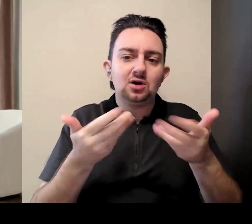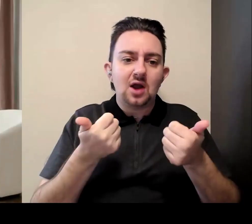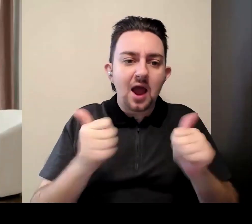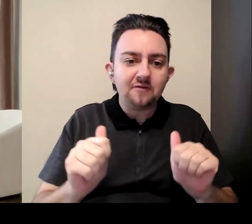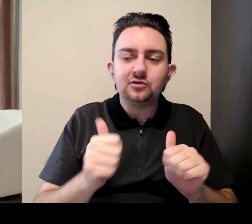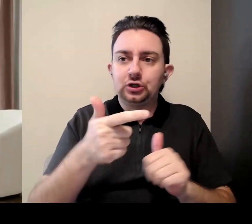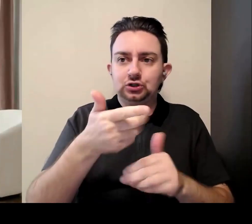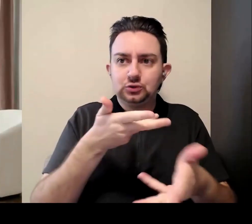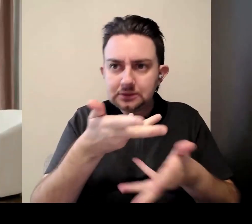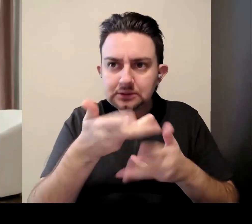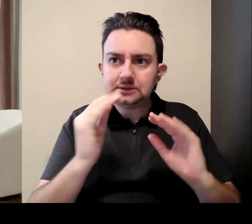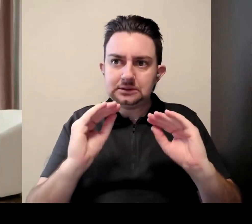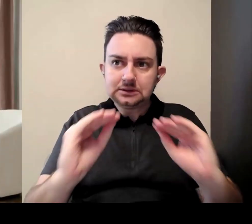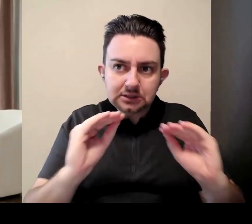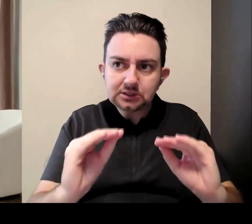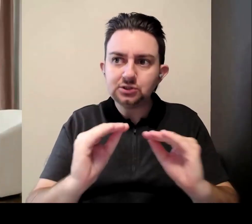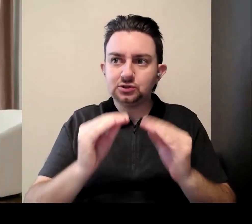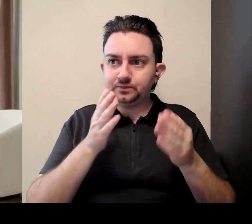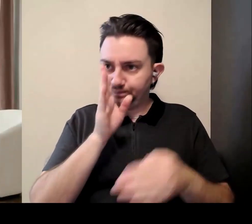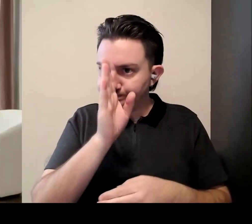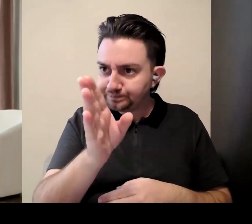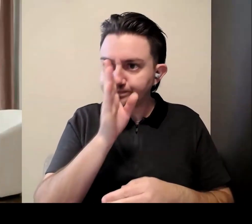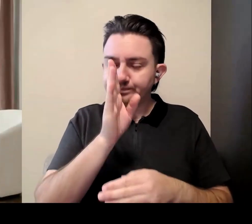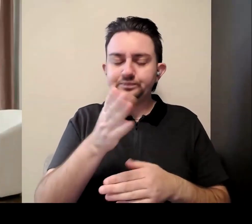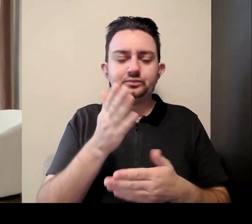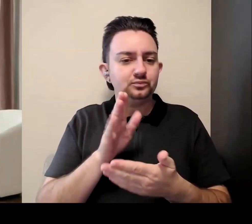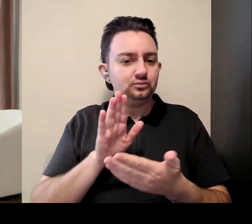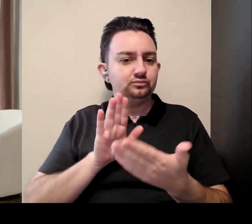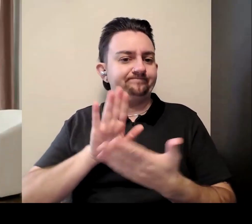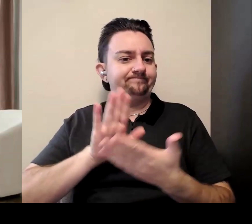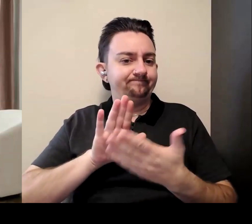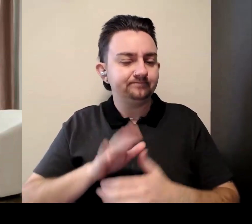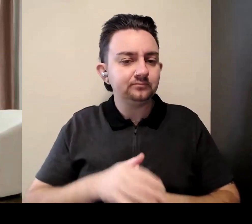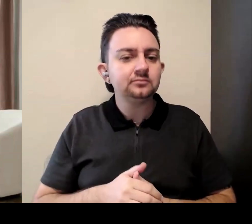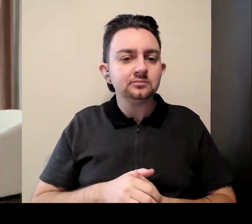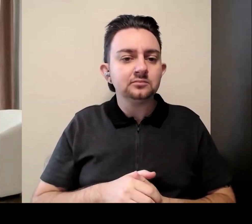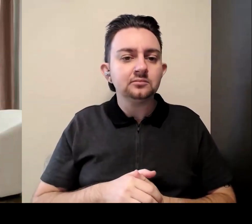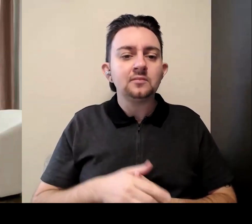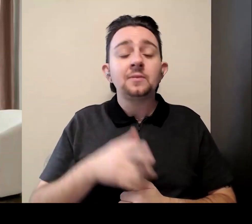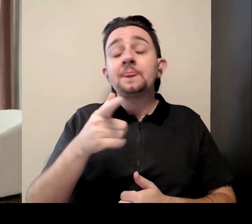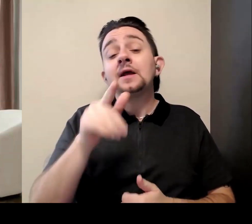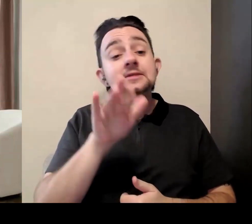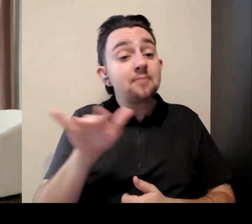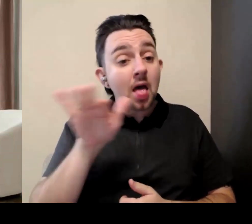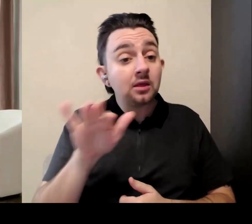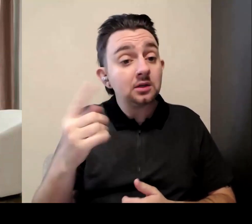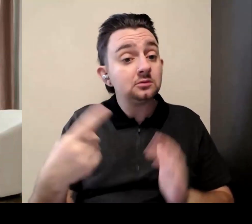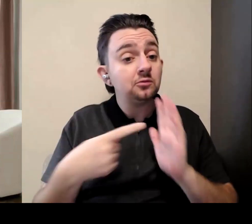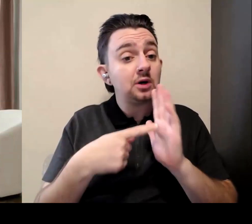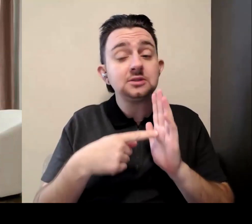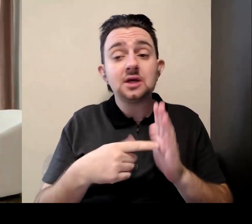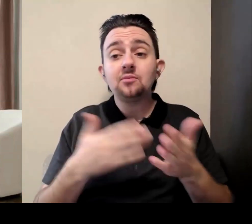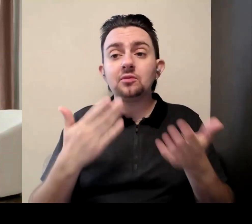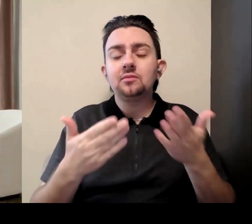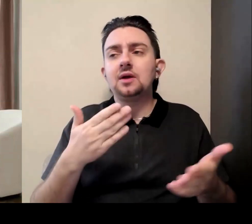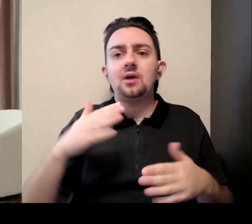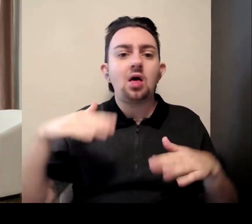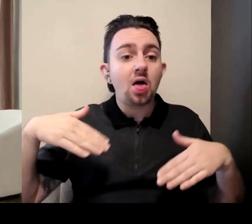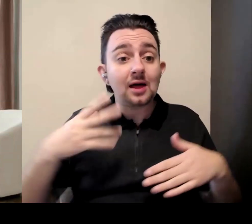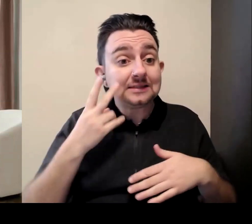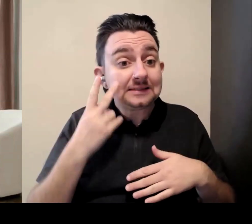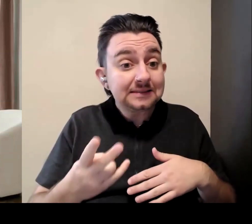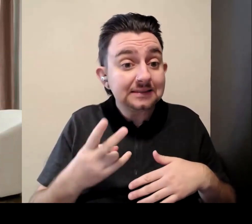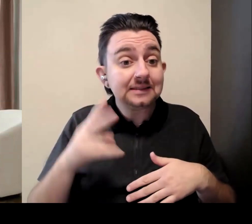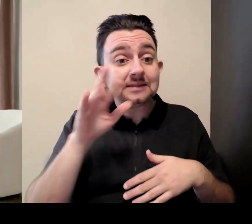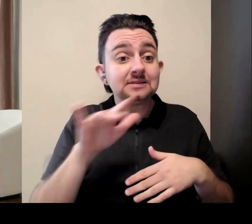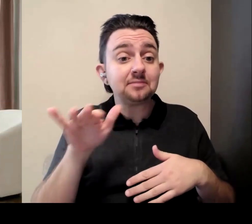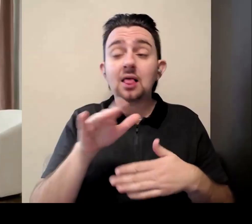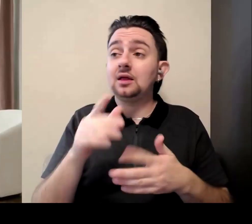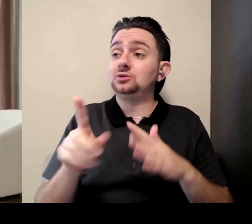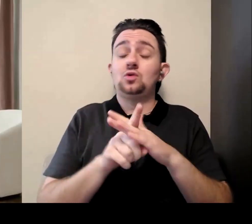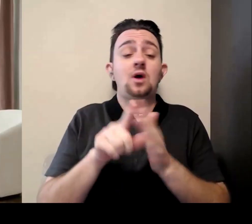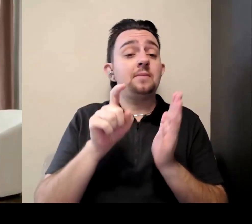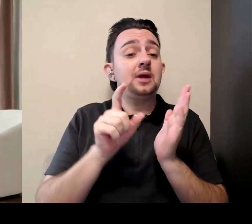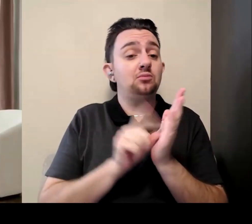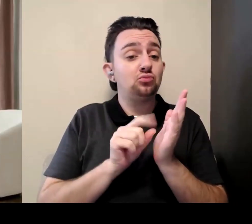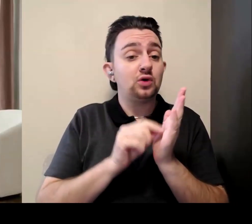And so, the spelling, for example, they may not have seen spelling in print as many times as other students have.